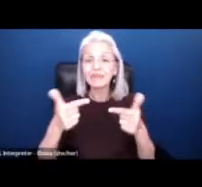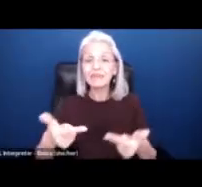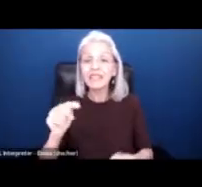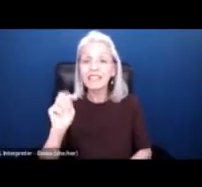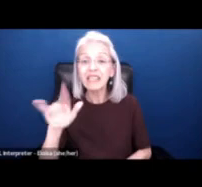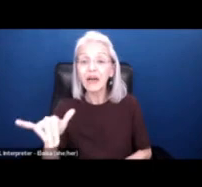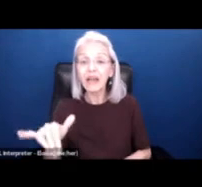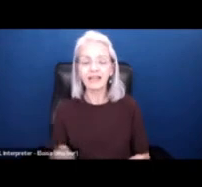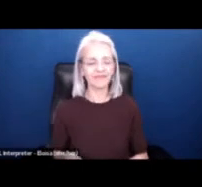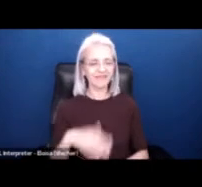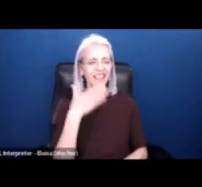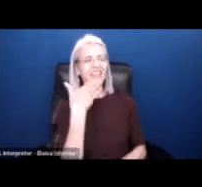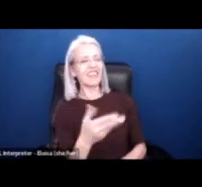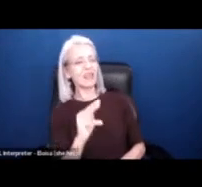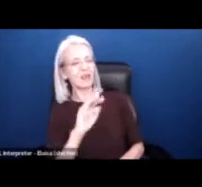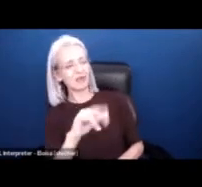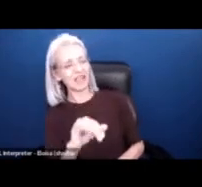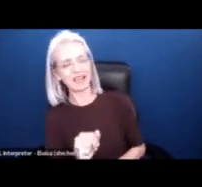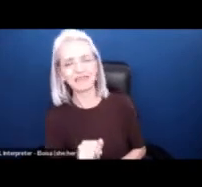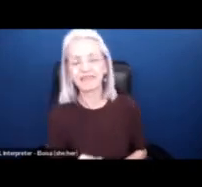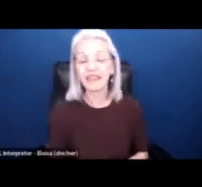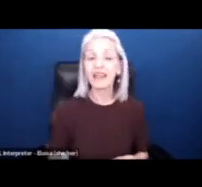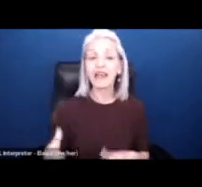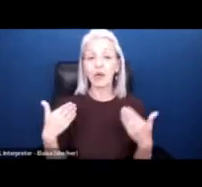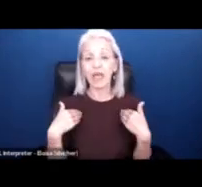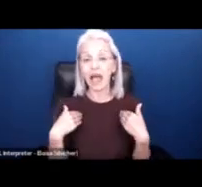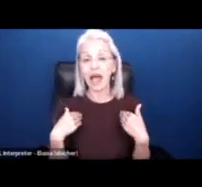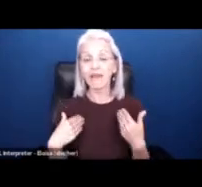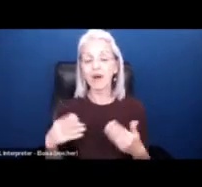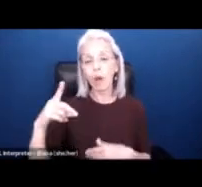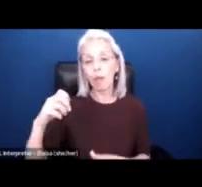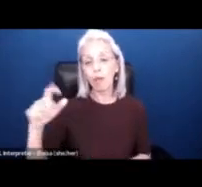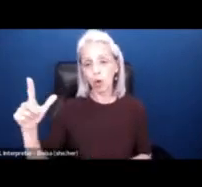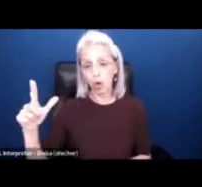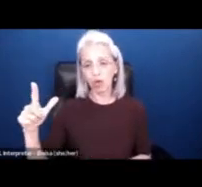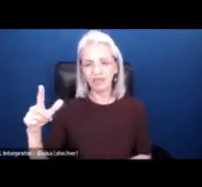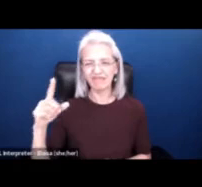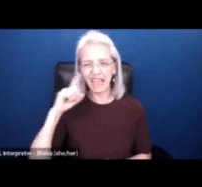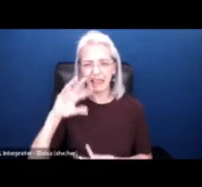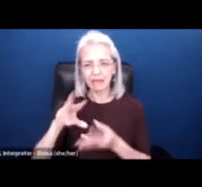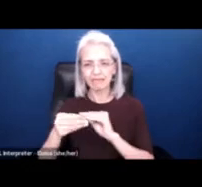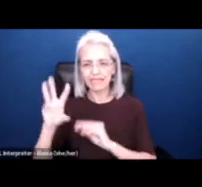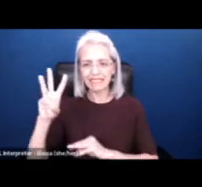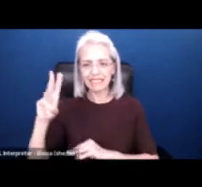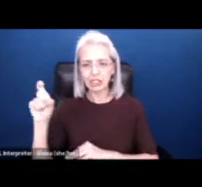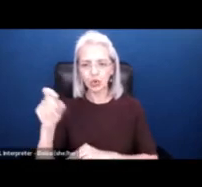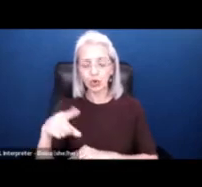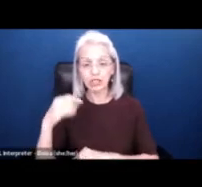Terry Camacho-Gonsalves: Thank you, Maria. So we have one, we have a poll. There's like six questions. If you could take some time you see it right now